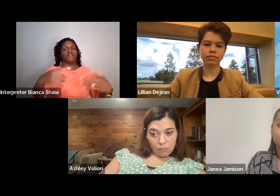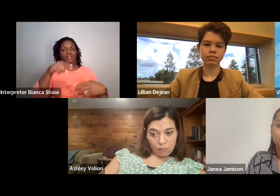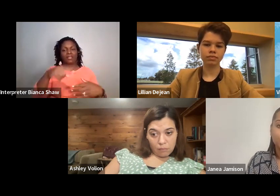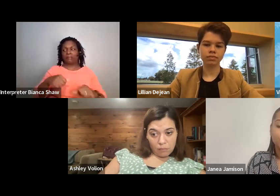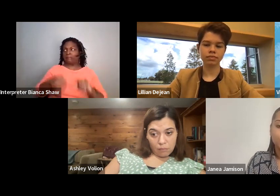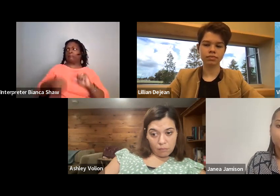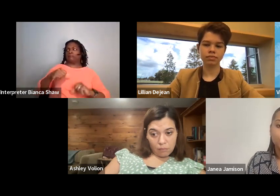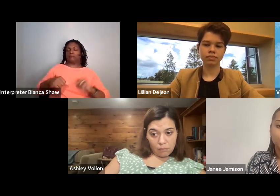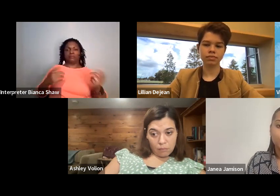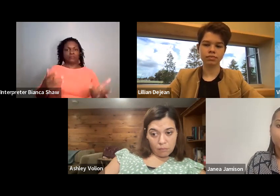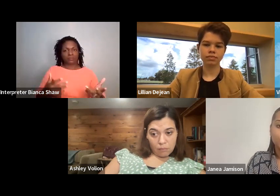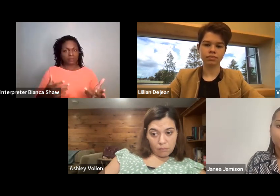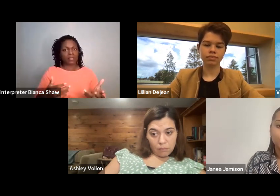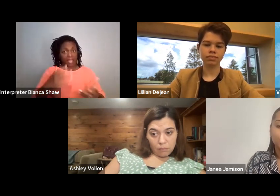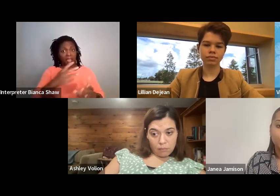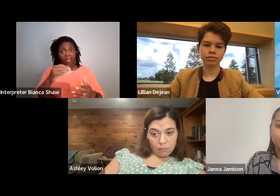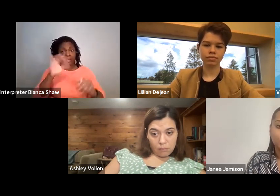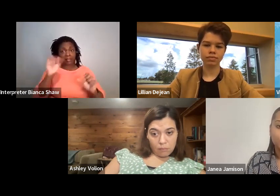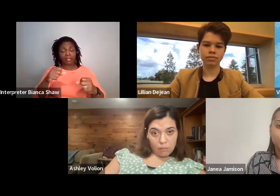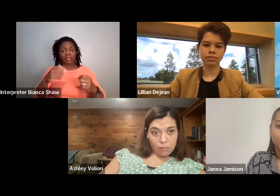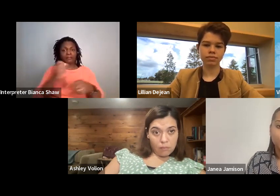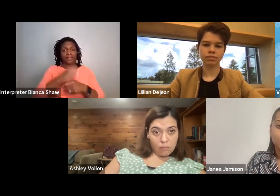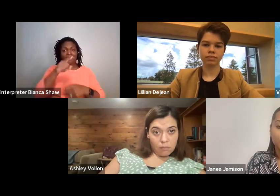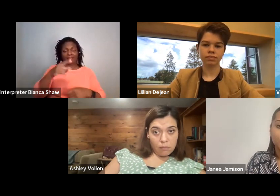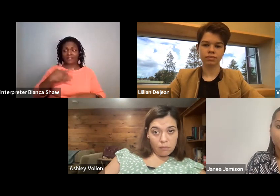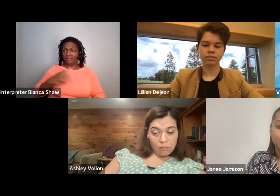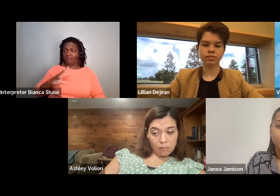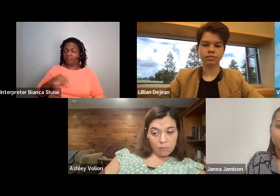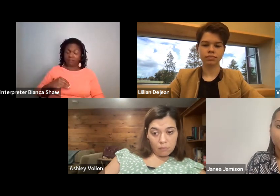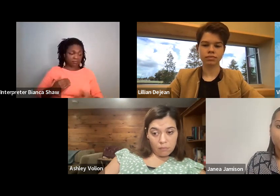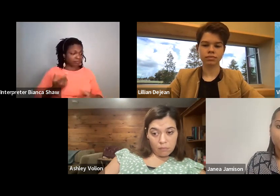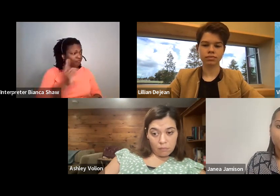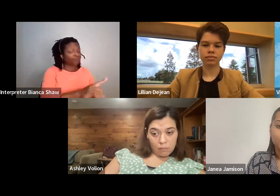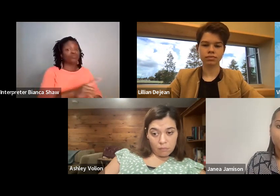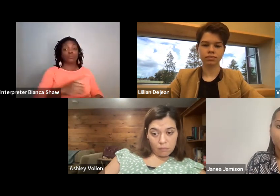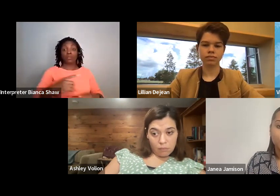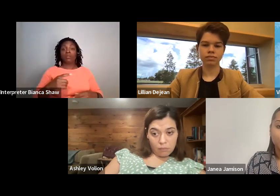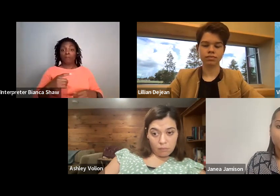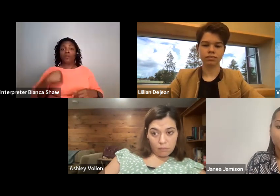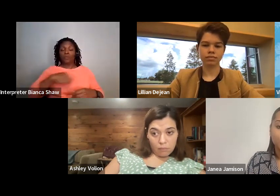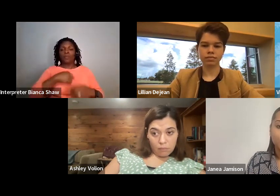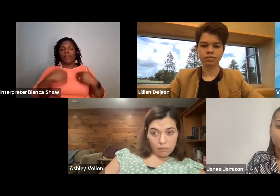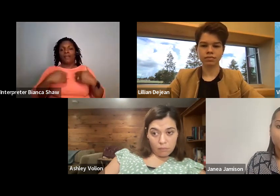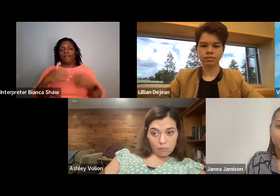And hopefully, I mean, we try to lift up the resources, not only of some of the local hotlines, but also the National a 6.